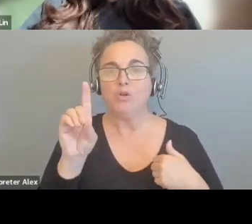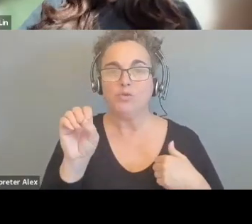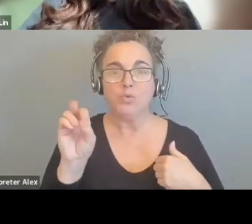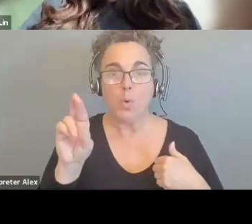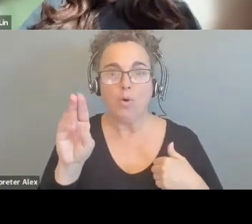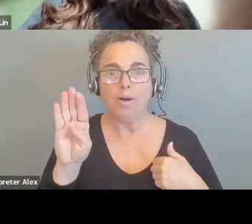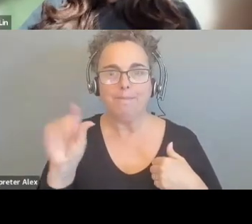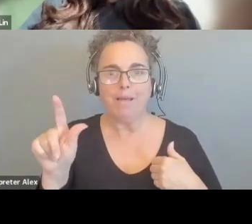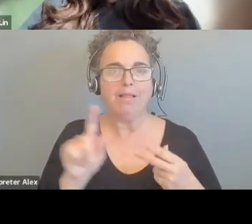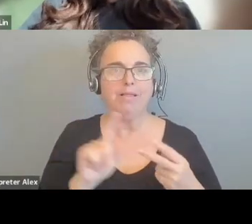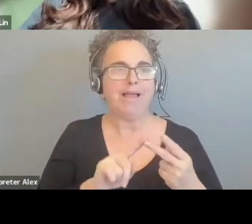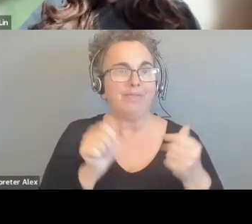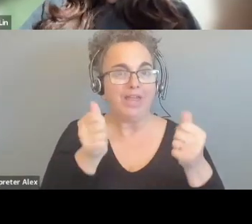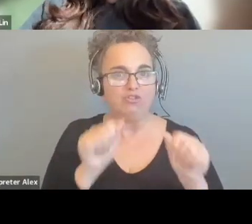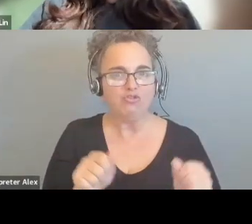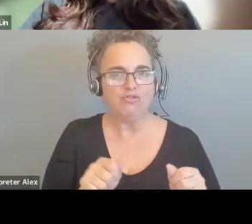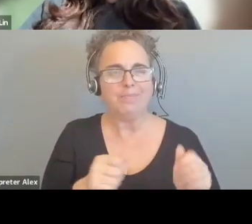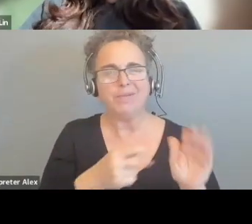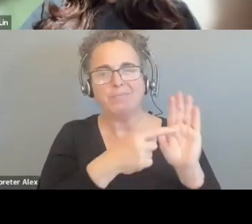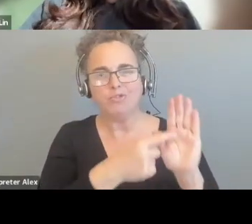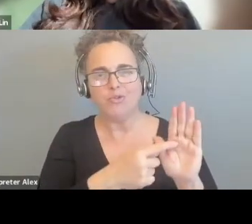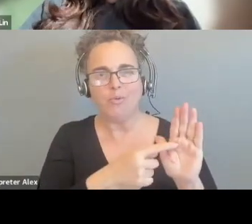and I'm just showing you the make code demo here too.